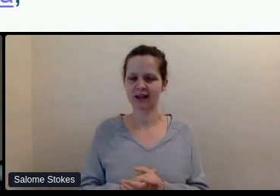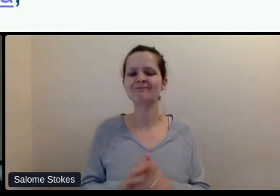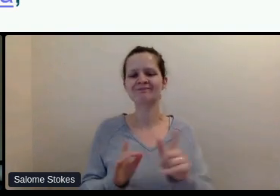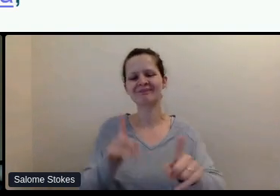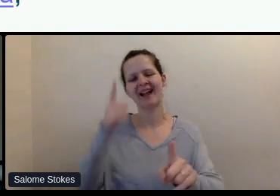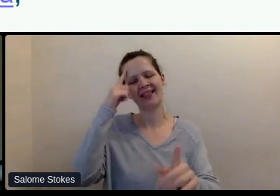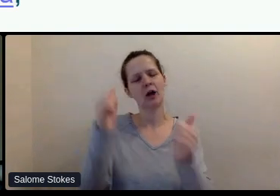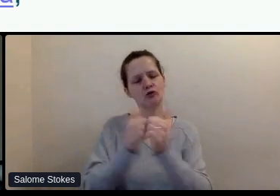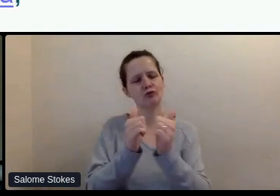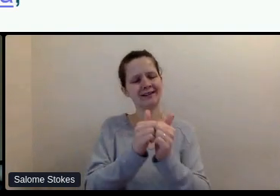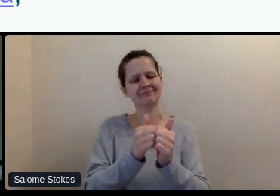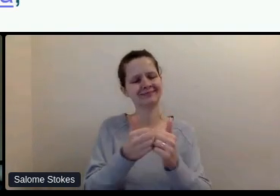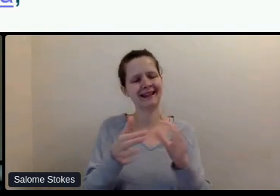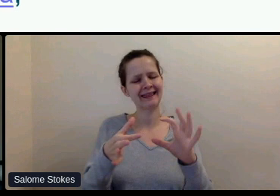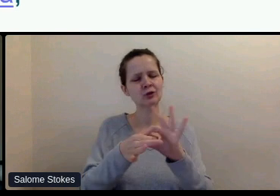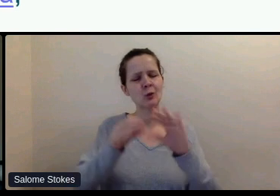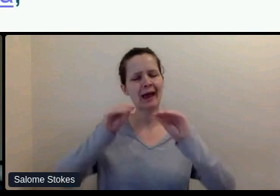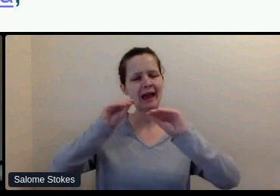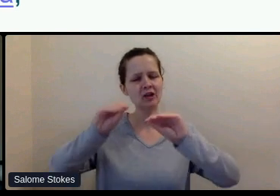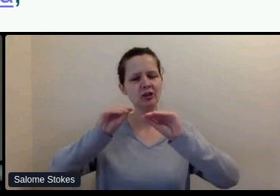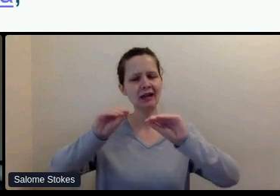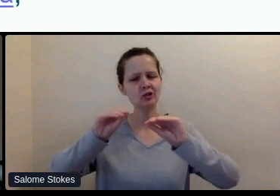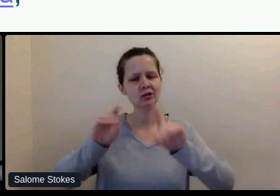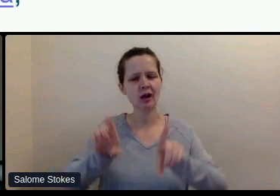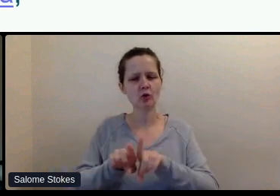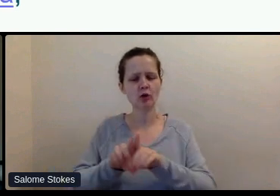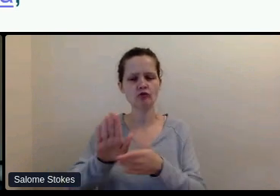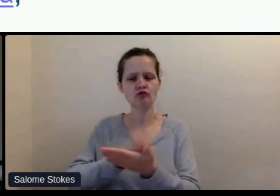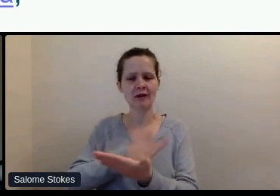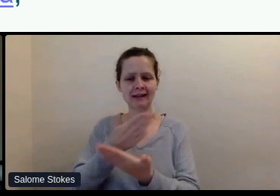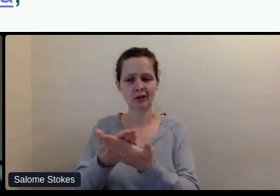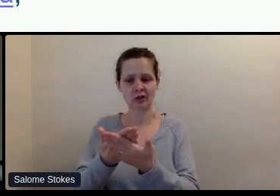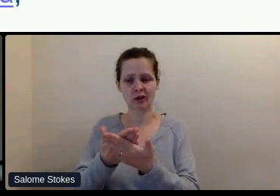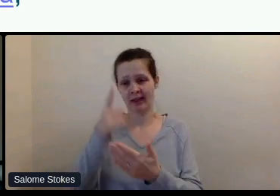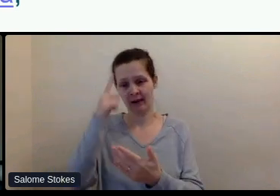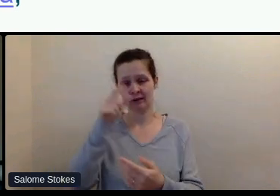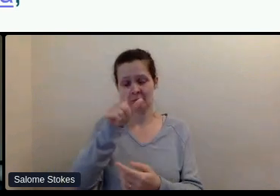it can be one of those things that looks overwhelming when you first look at it.